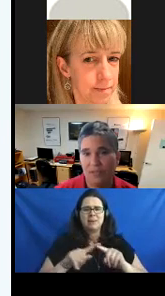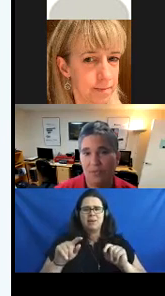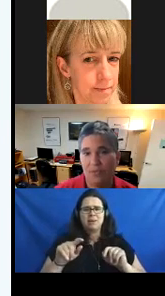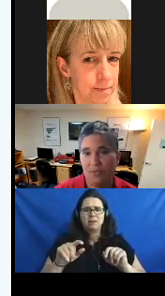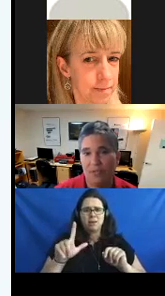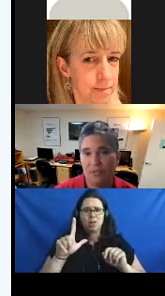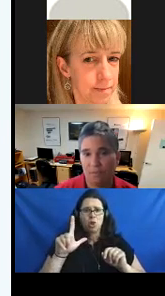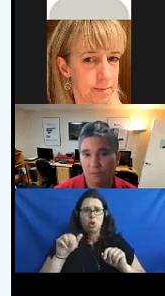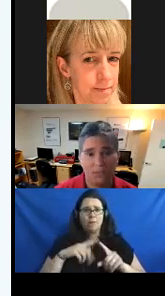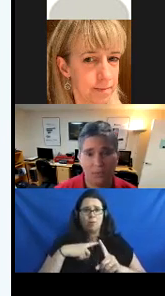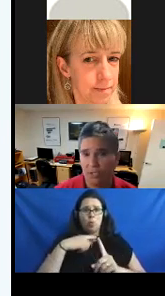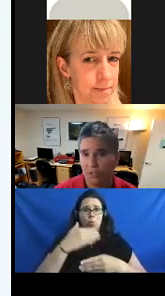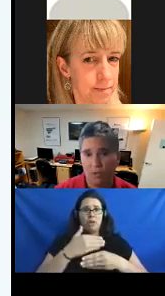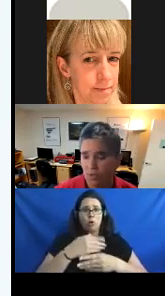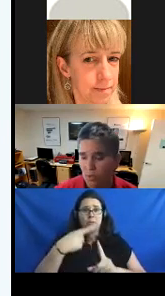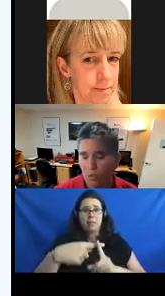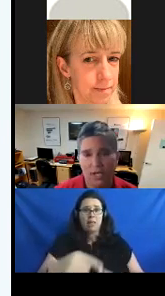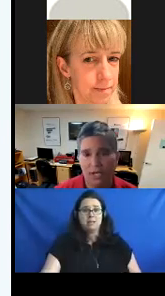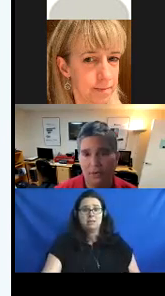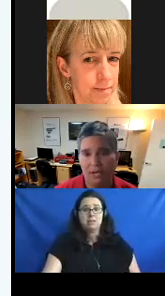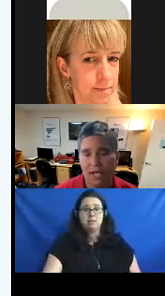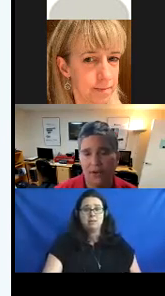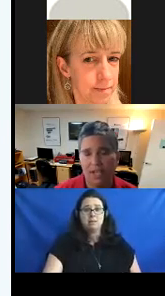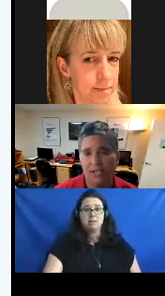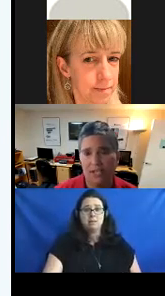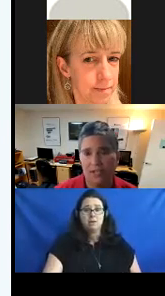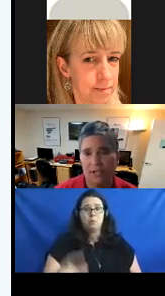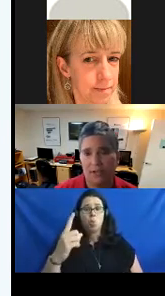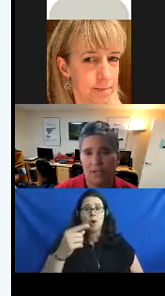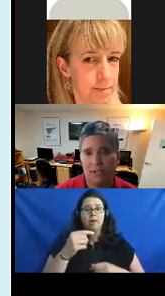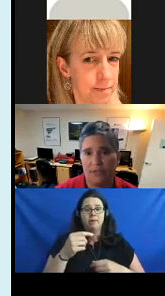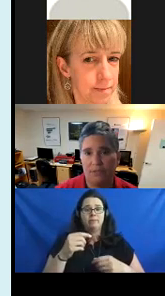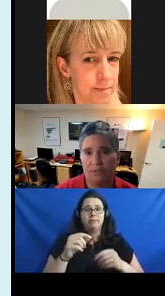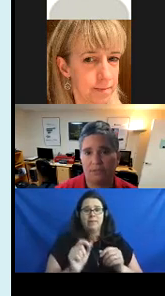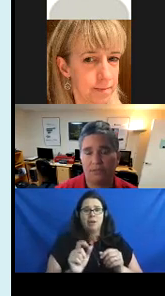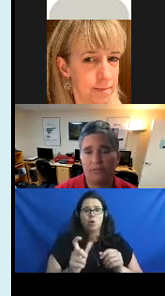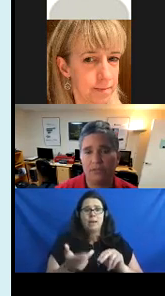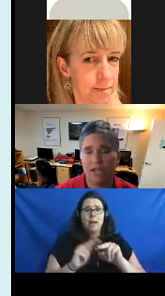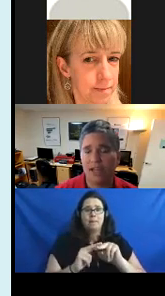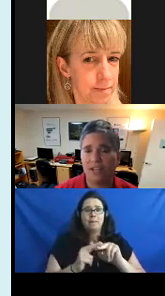IF I WOULD DO WINDOWS PLUS, I CAN ADJUST THE INCREMENTS.